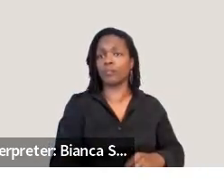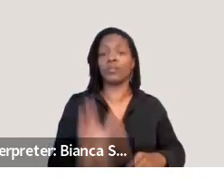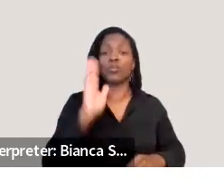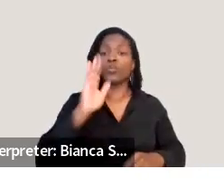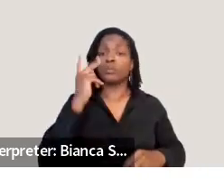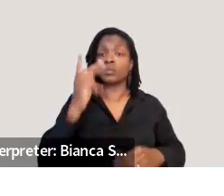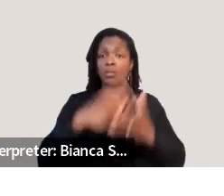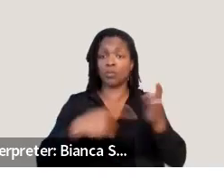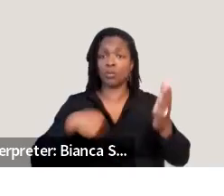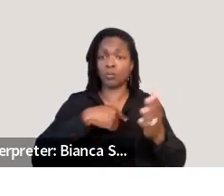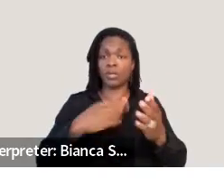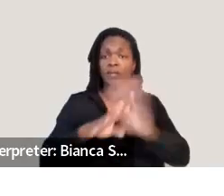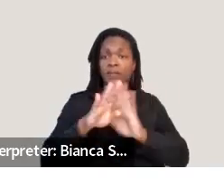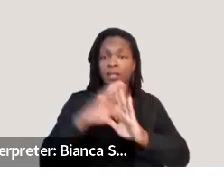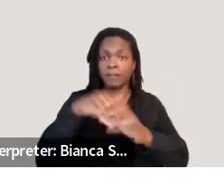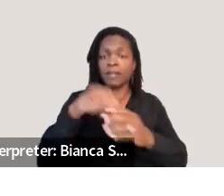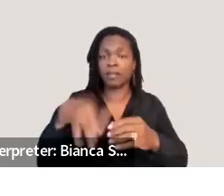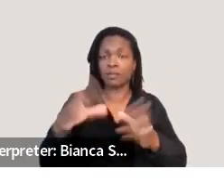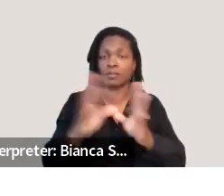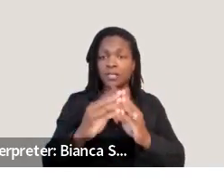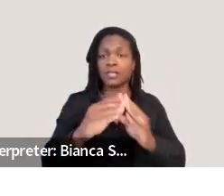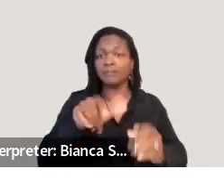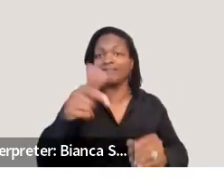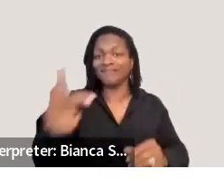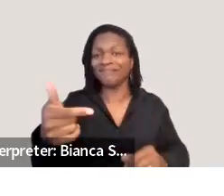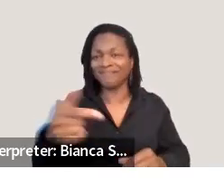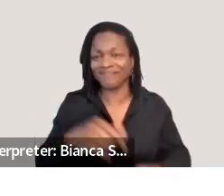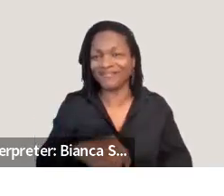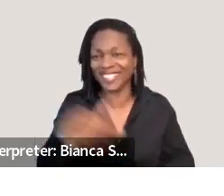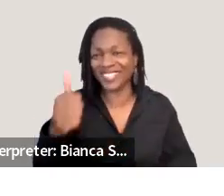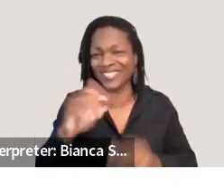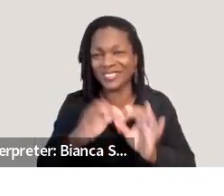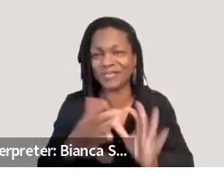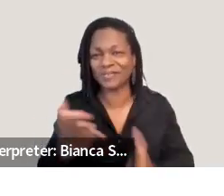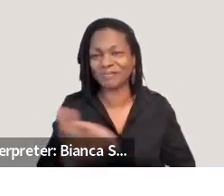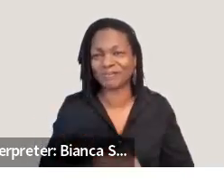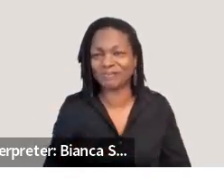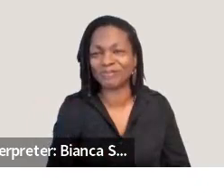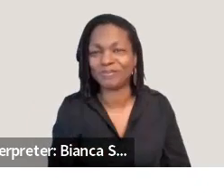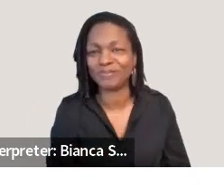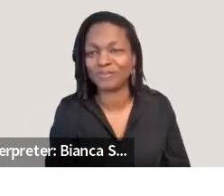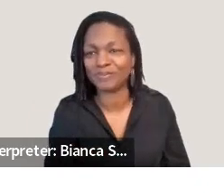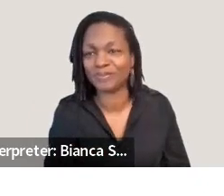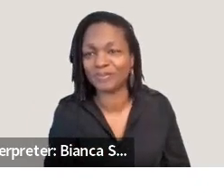Each of the program offices internally at the Office of Public Health. In identified a co chair for the group.